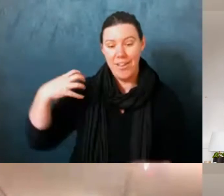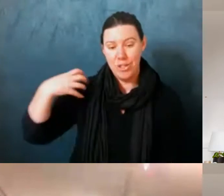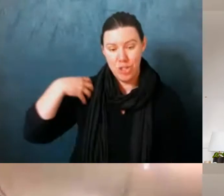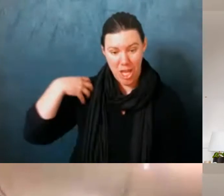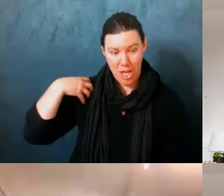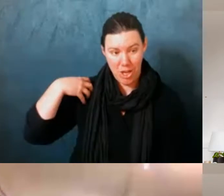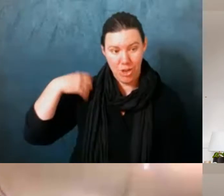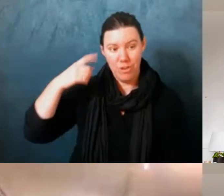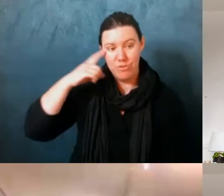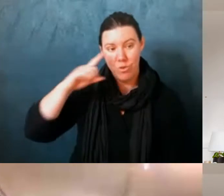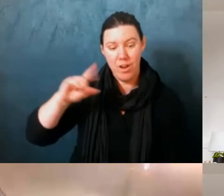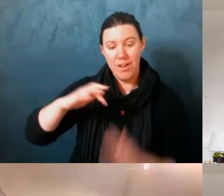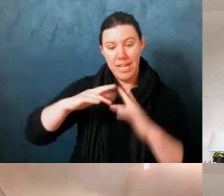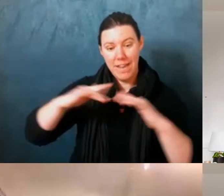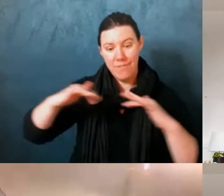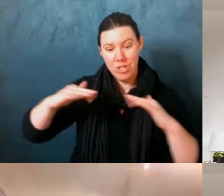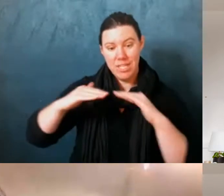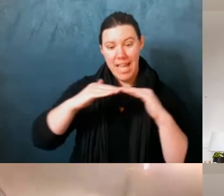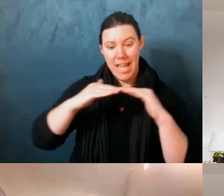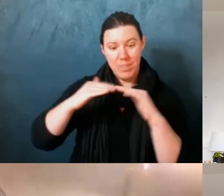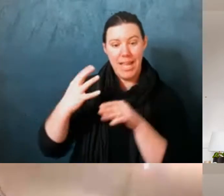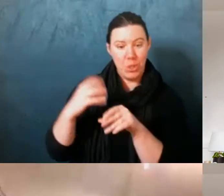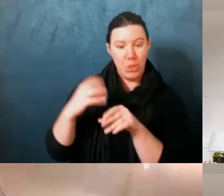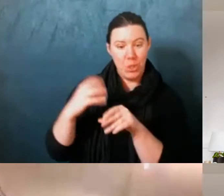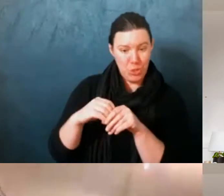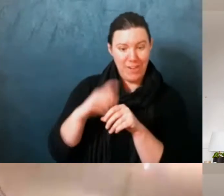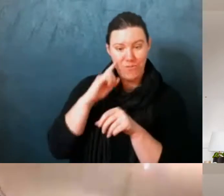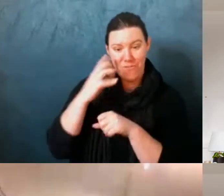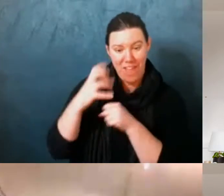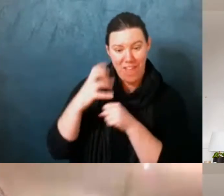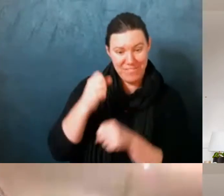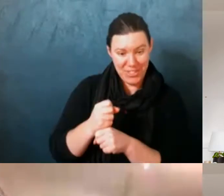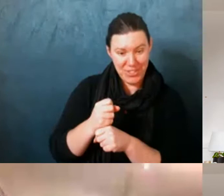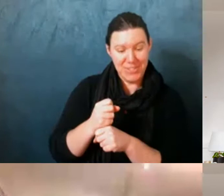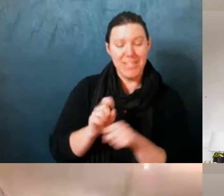So I also am a supervisor at the Community Health Center.